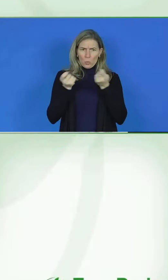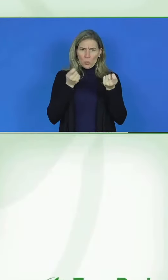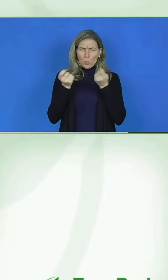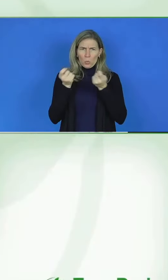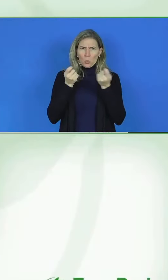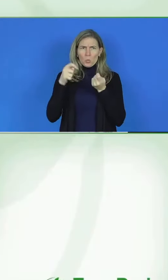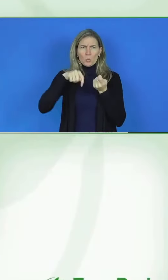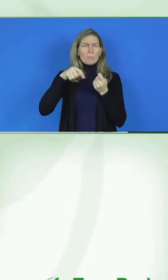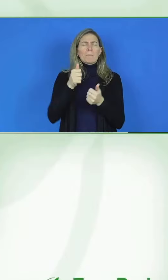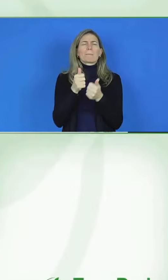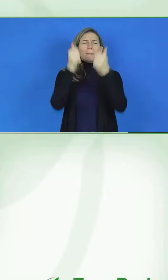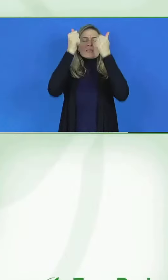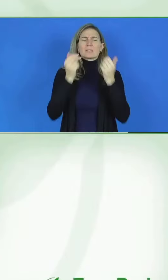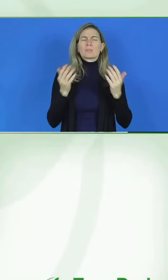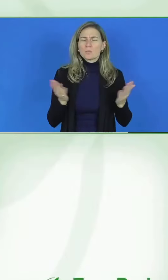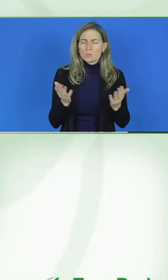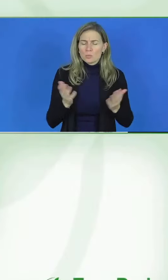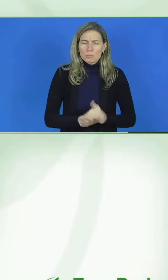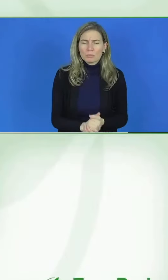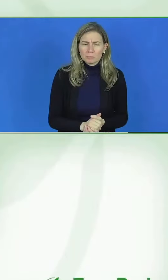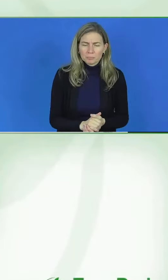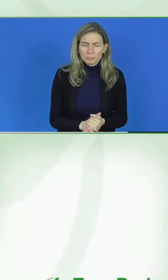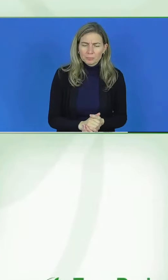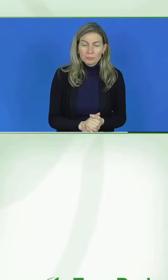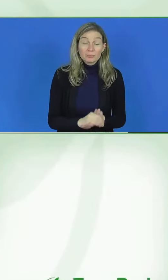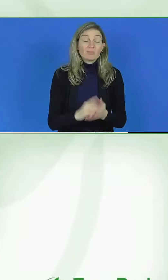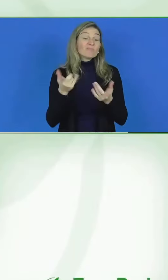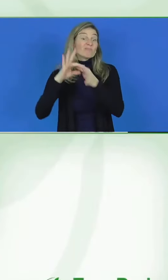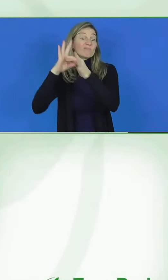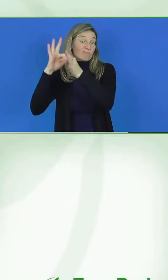the opportunities in policy to make a more slippery slope for the work that you are doing?